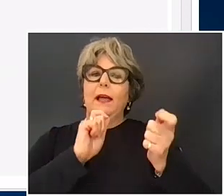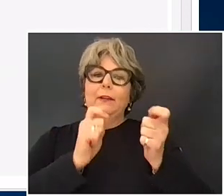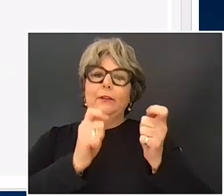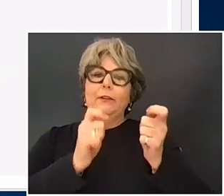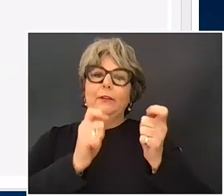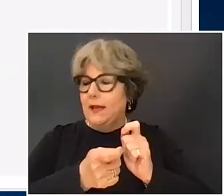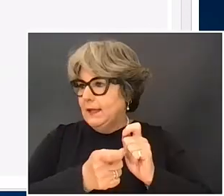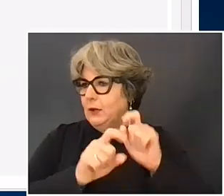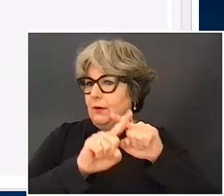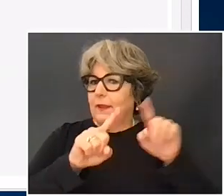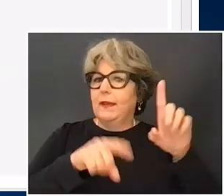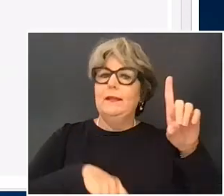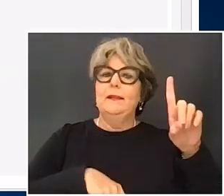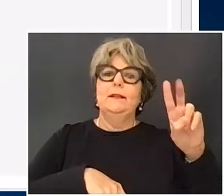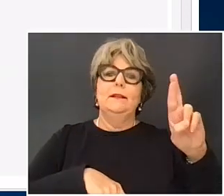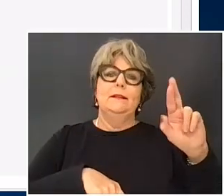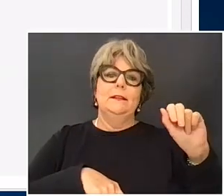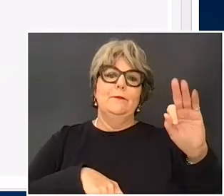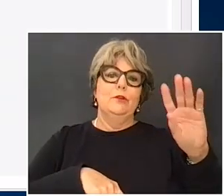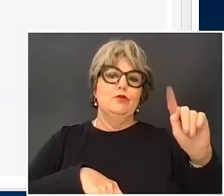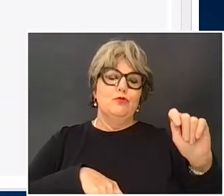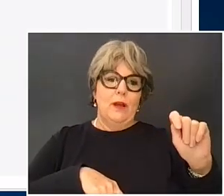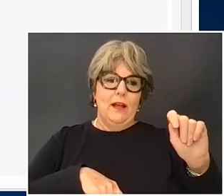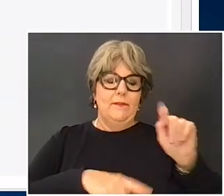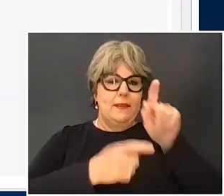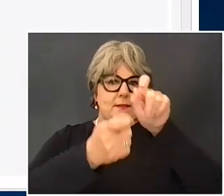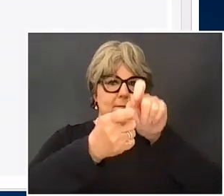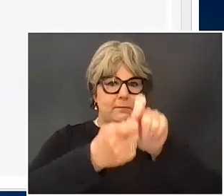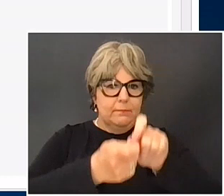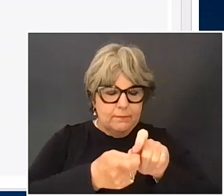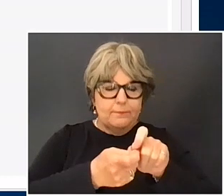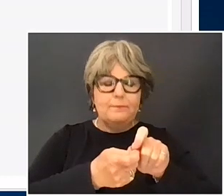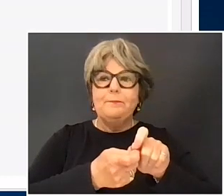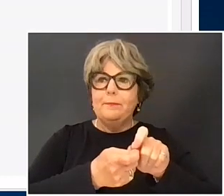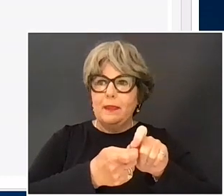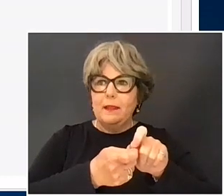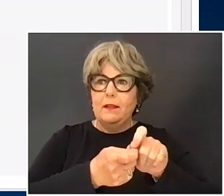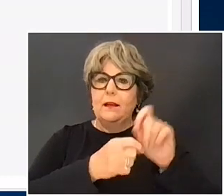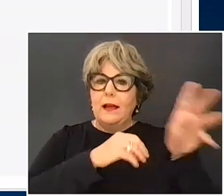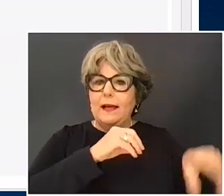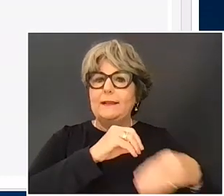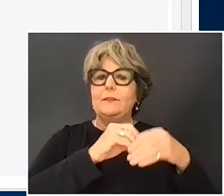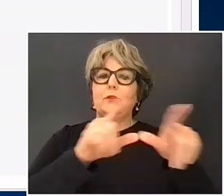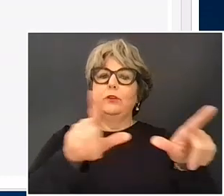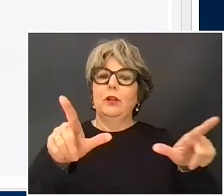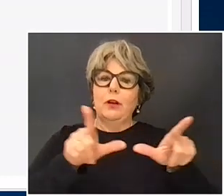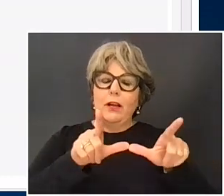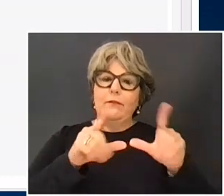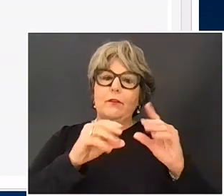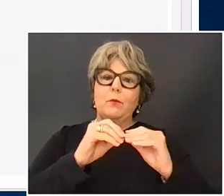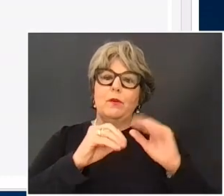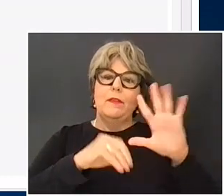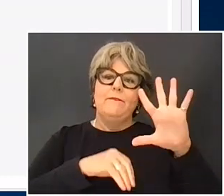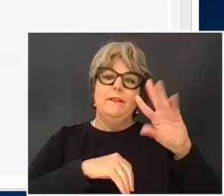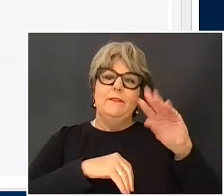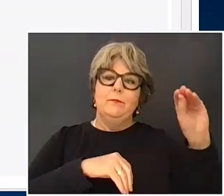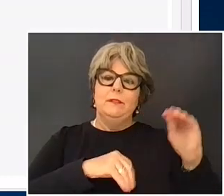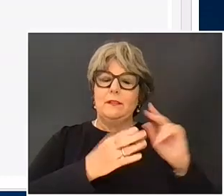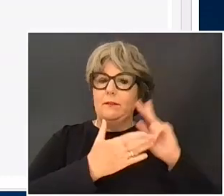something in this language here that specifies that you're talking about additional locations for more than 50% of a program is offered, not other